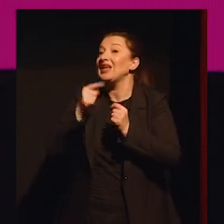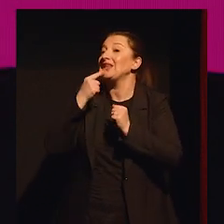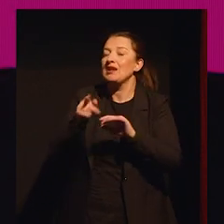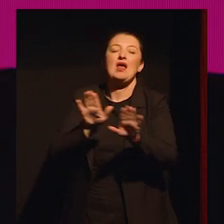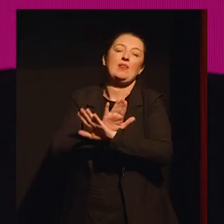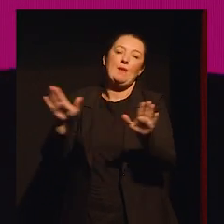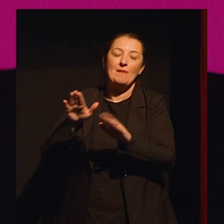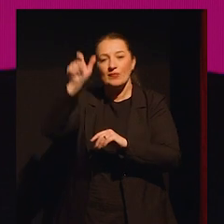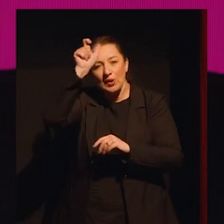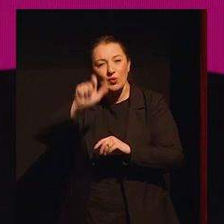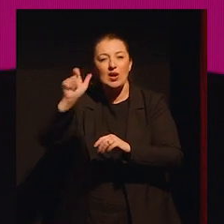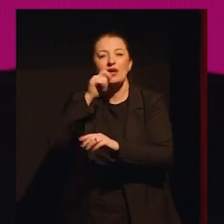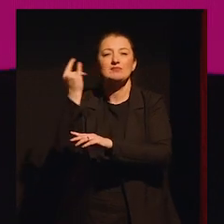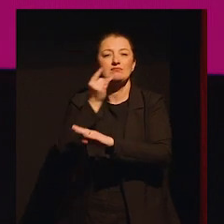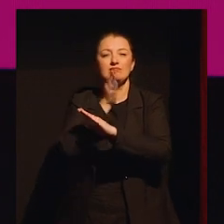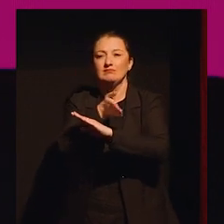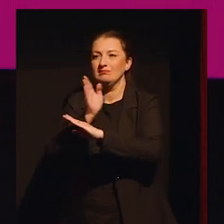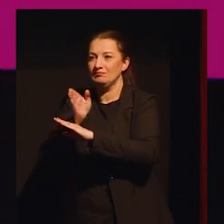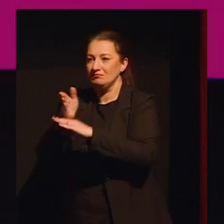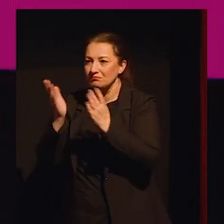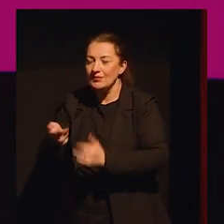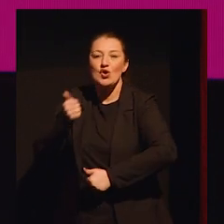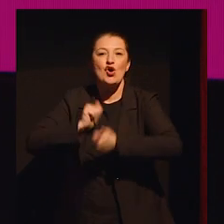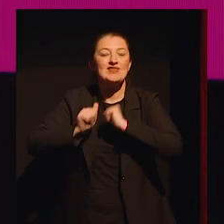“Okay, we will travel around Turkey and raise awareness at universities.”